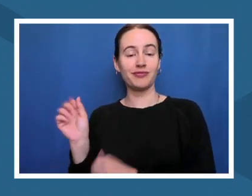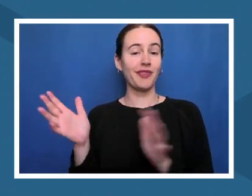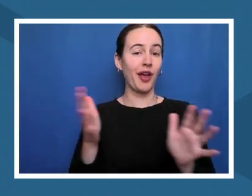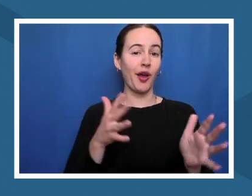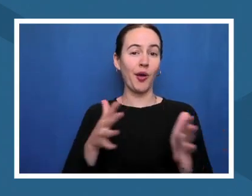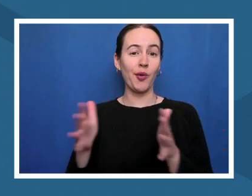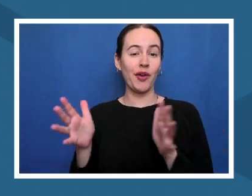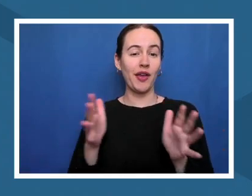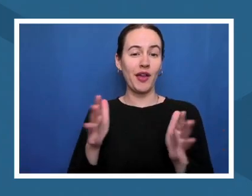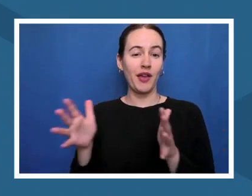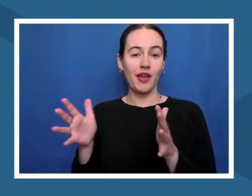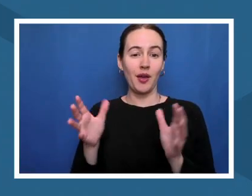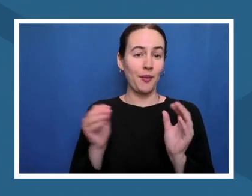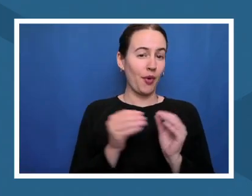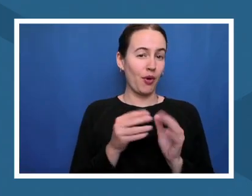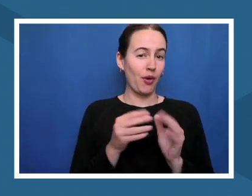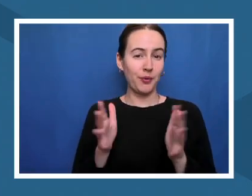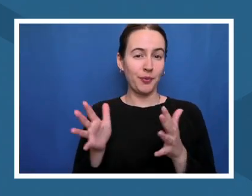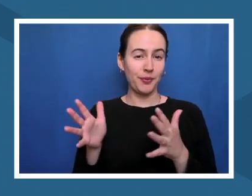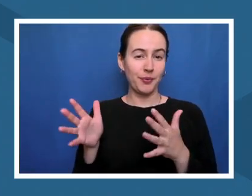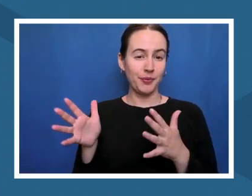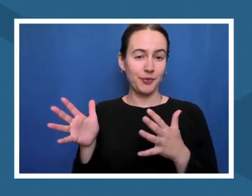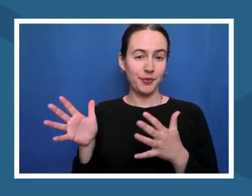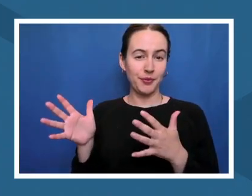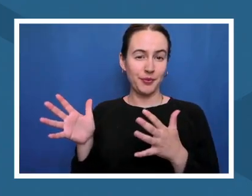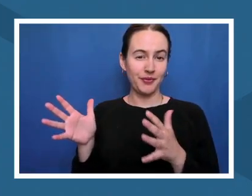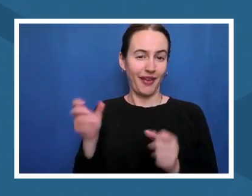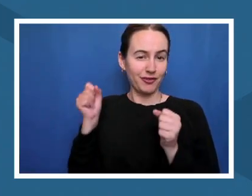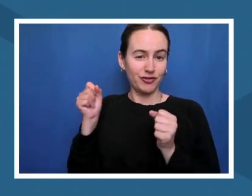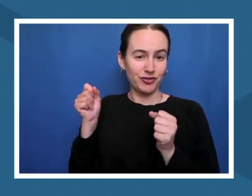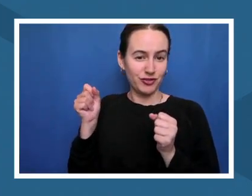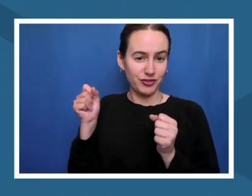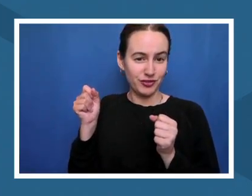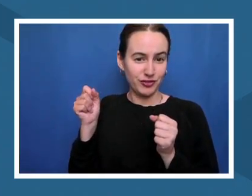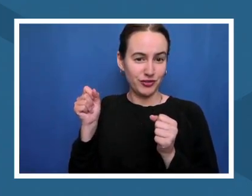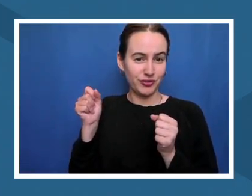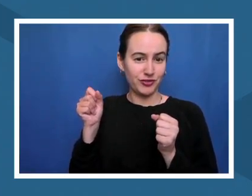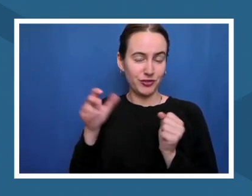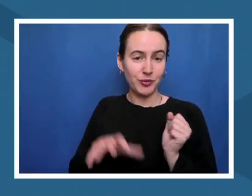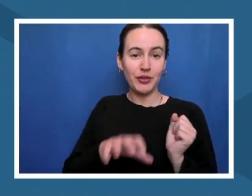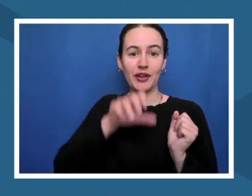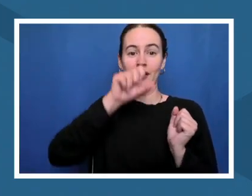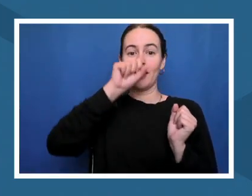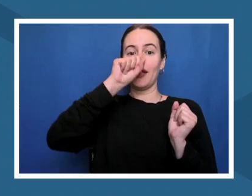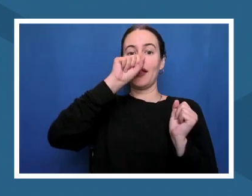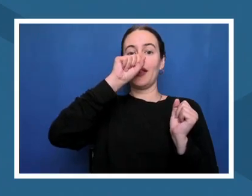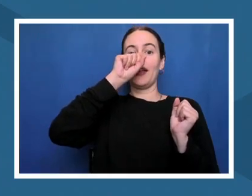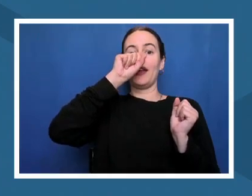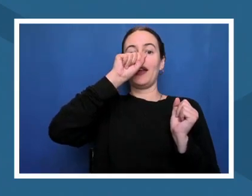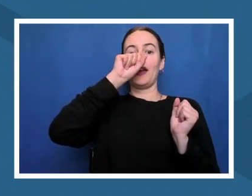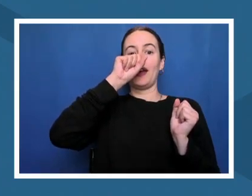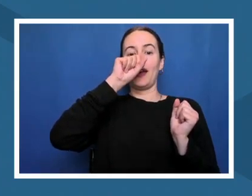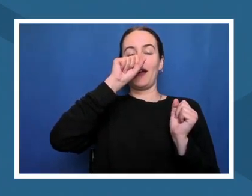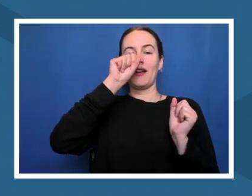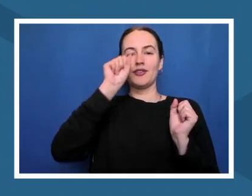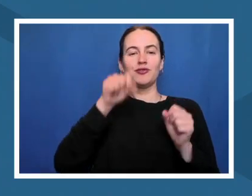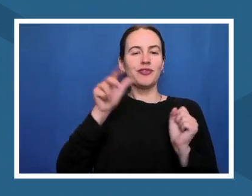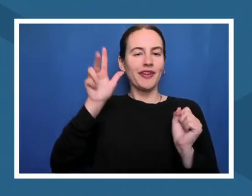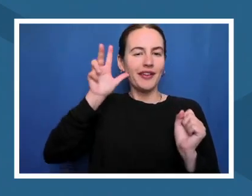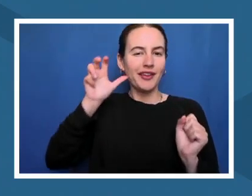start to go a little faster breathe in and let's hear that wind how